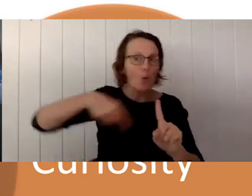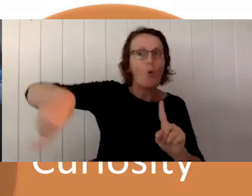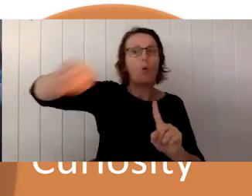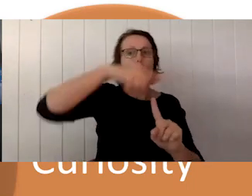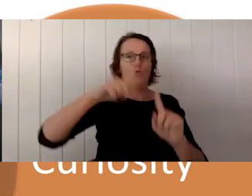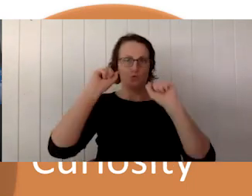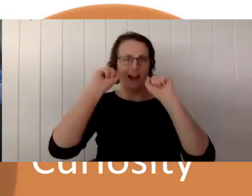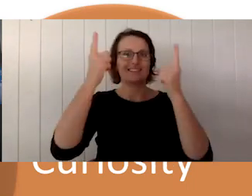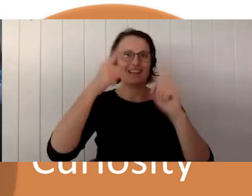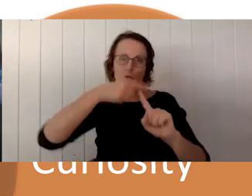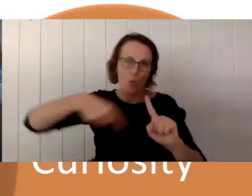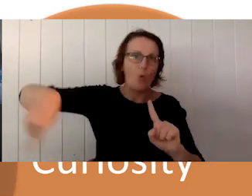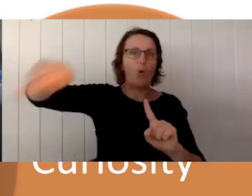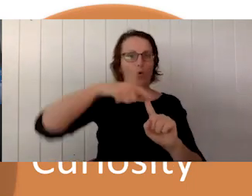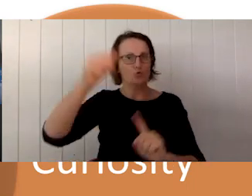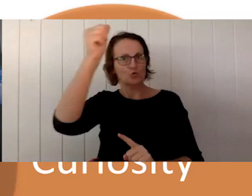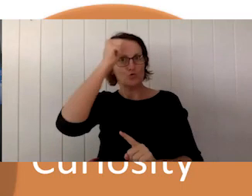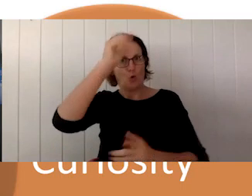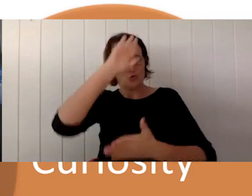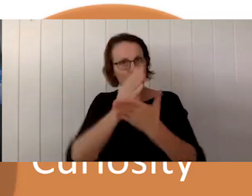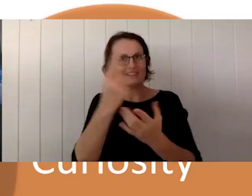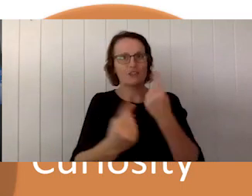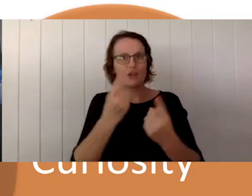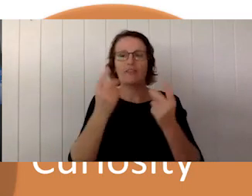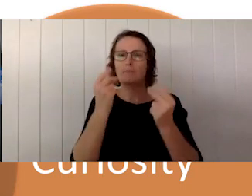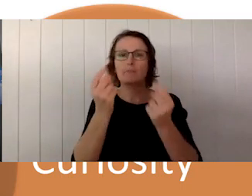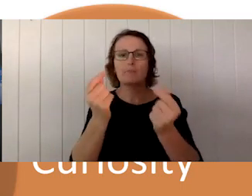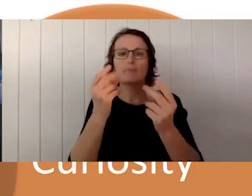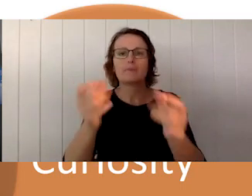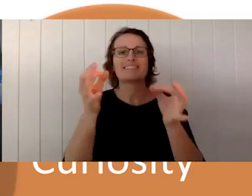opportunities when they do arise. The last thing we need now, more